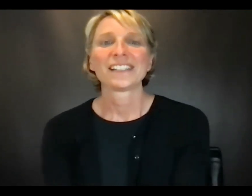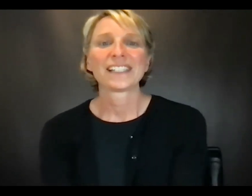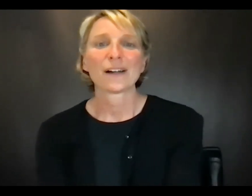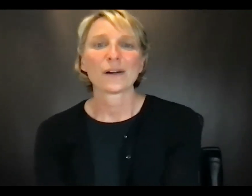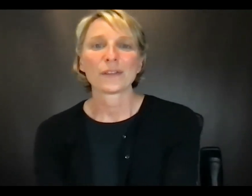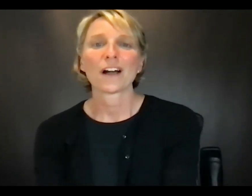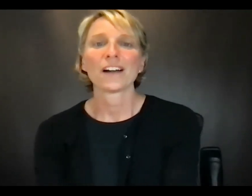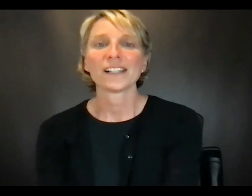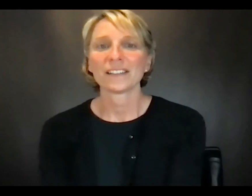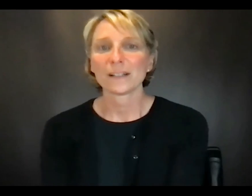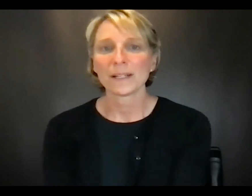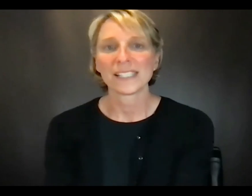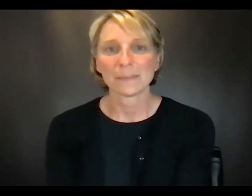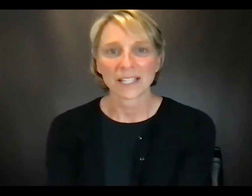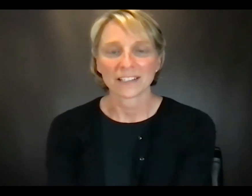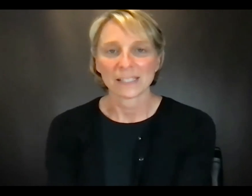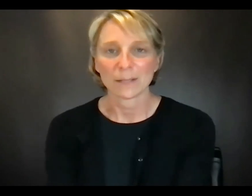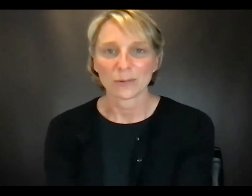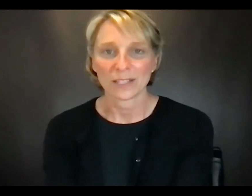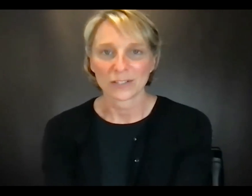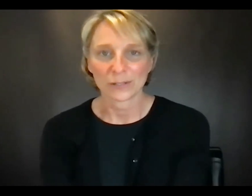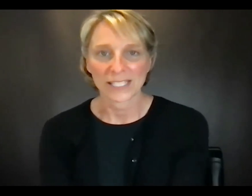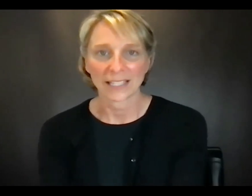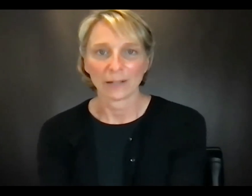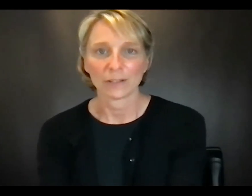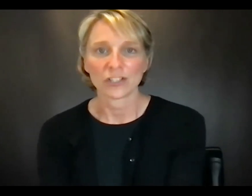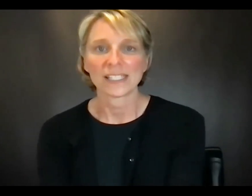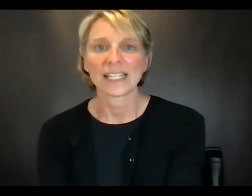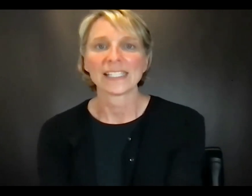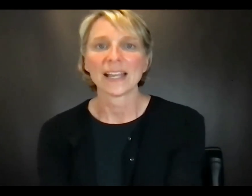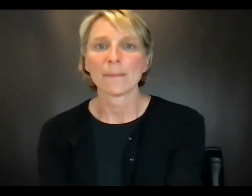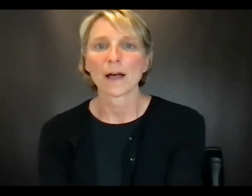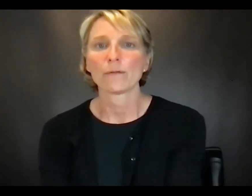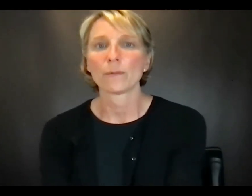So there are a little bit of similarities between the two sign languages. They say about forty